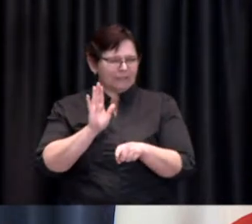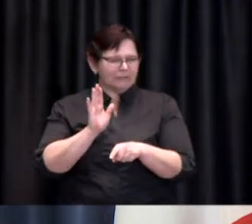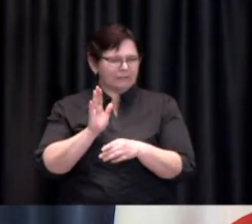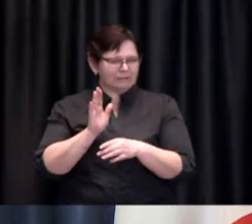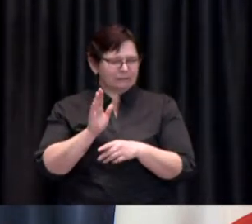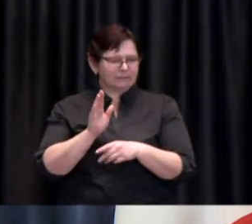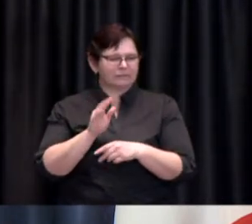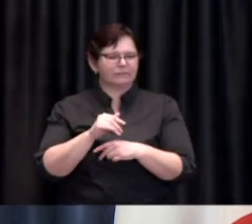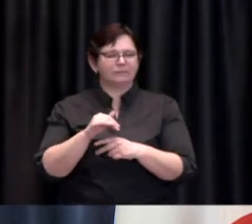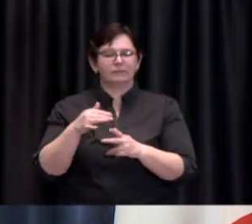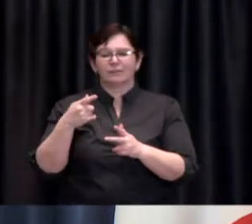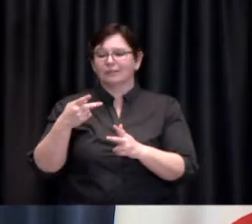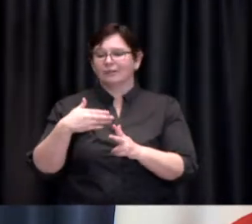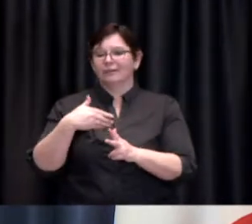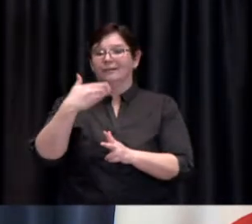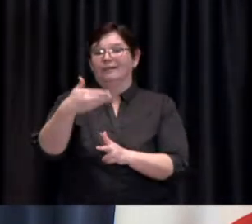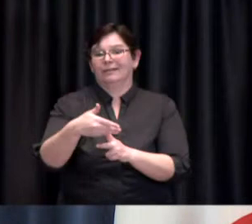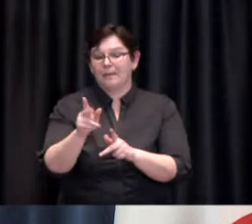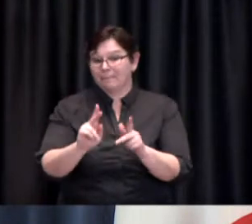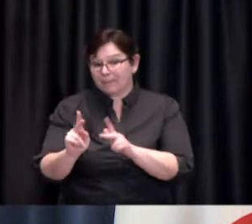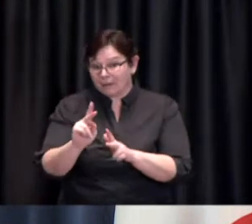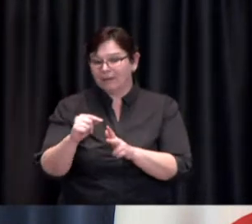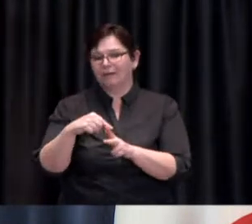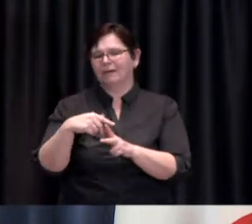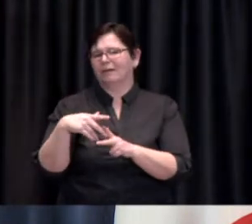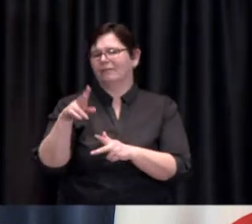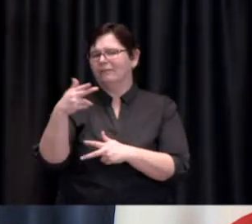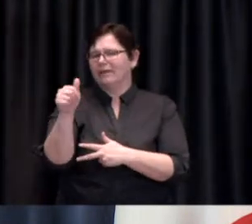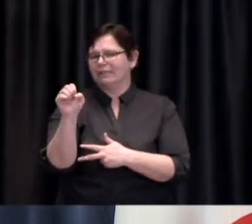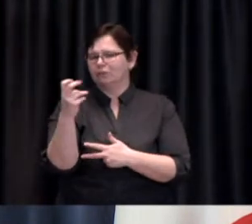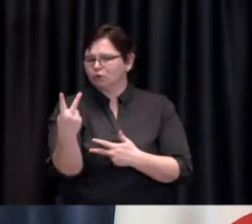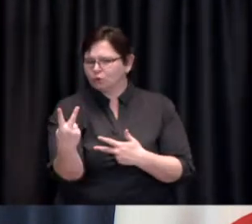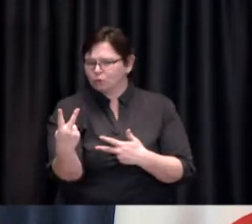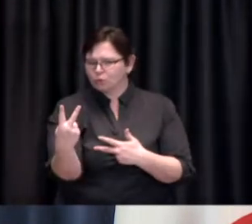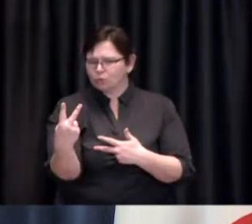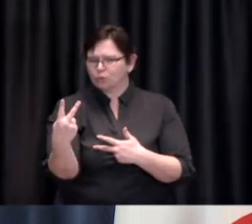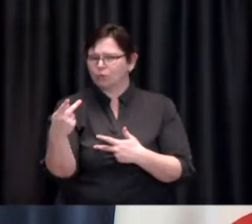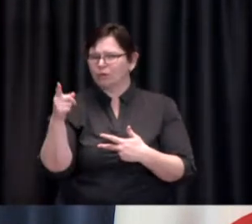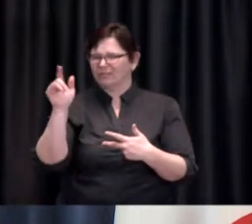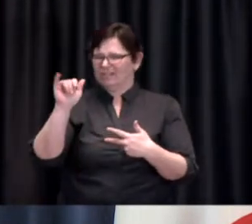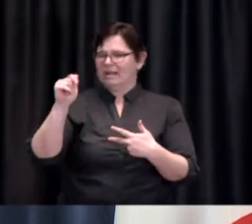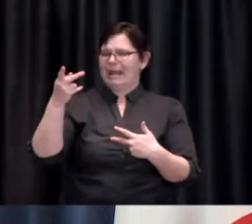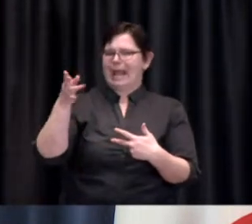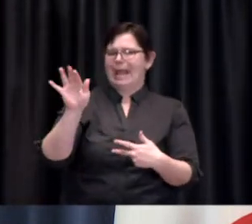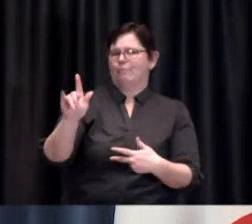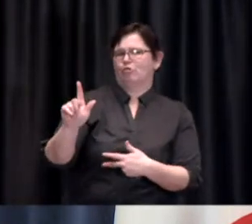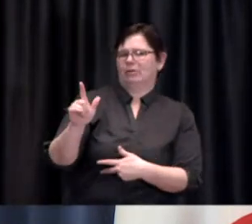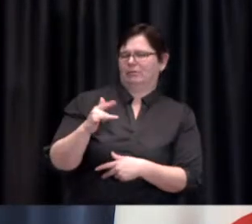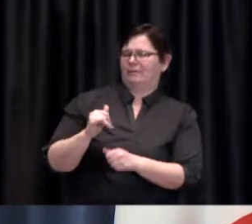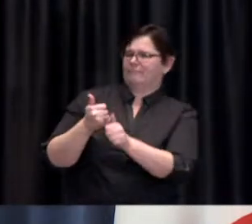which according to the framework of the province begins in April. Brad: Mary-Anne anything to add please?